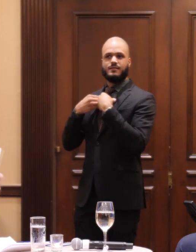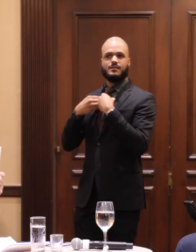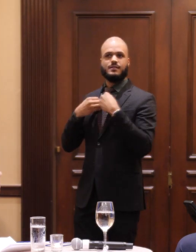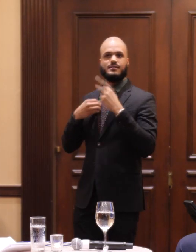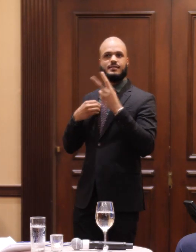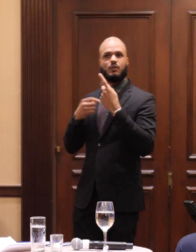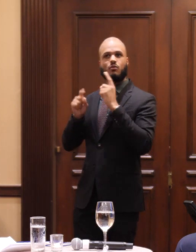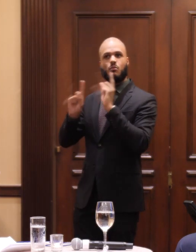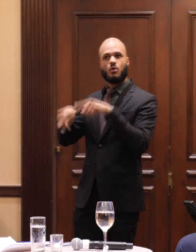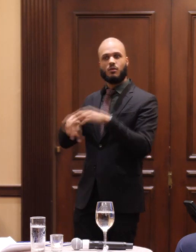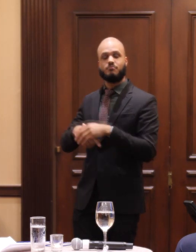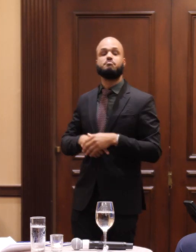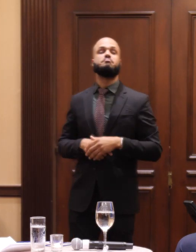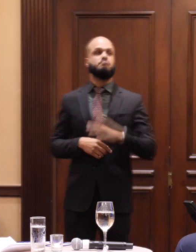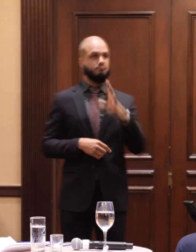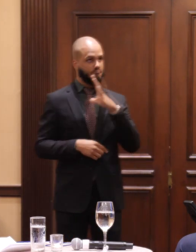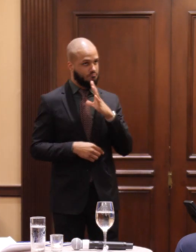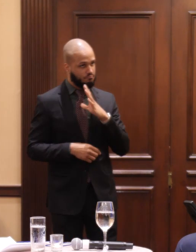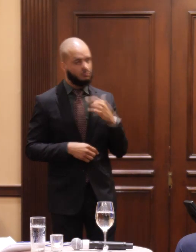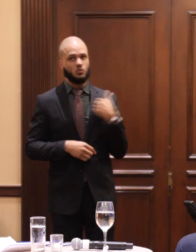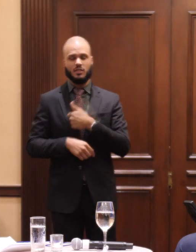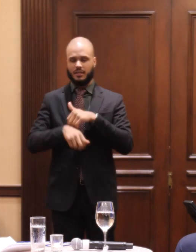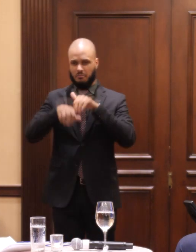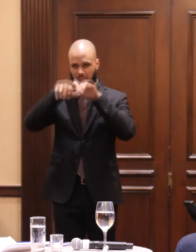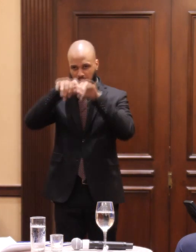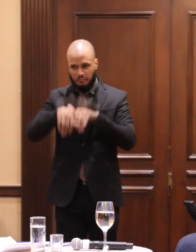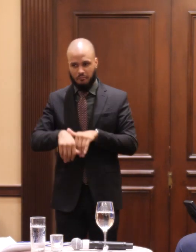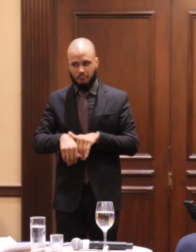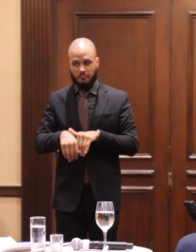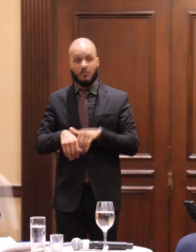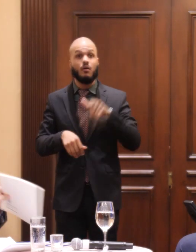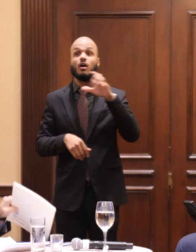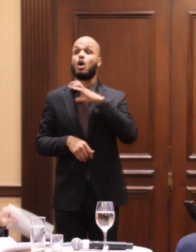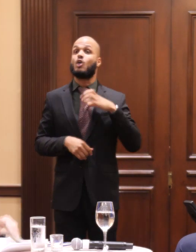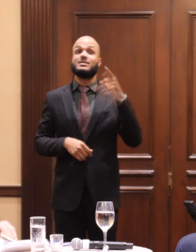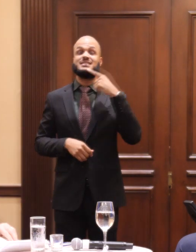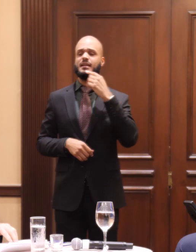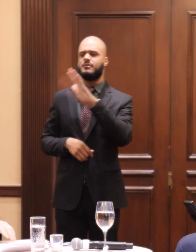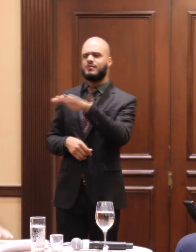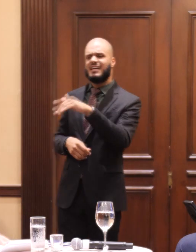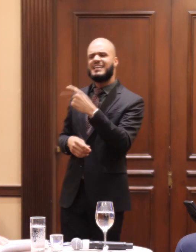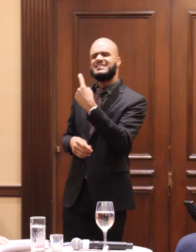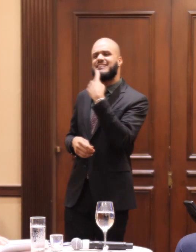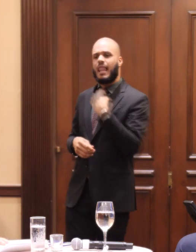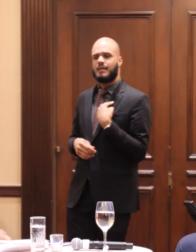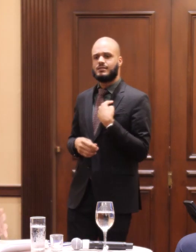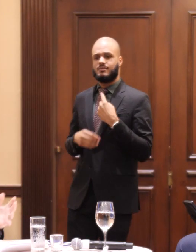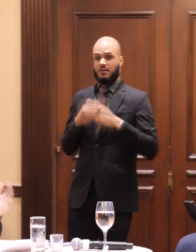about producing this report, in which Congress said tell us about how we did in